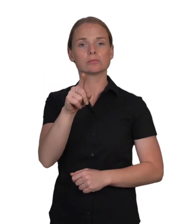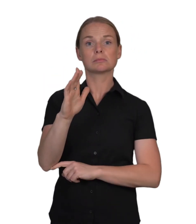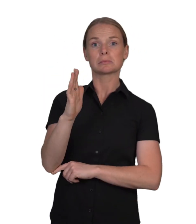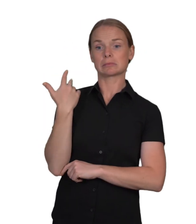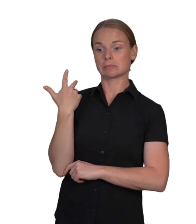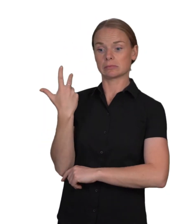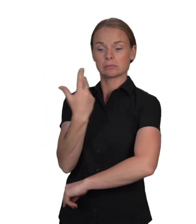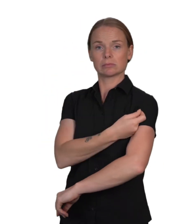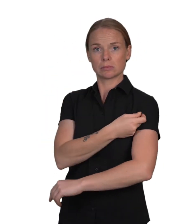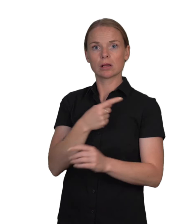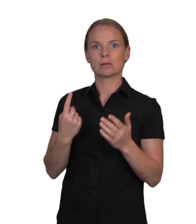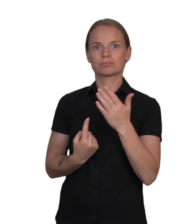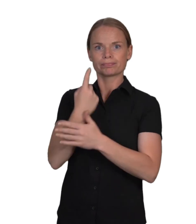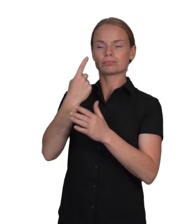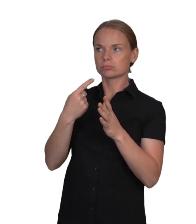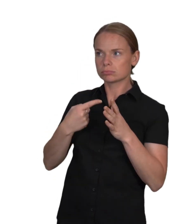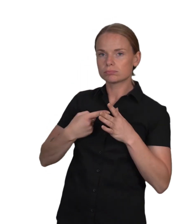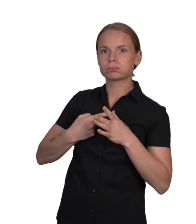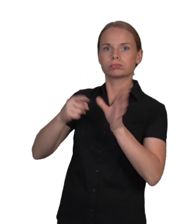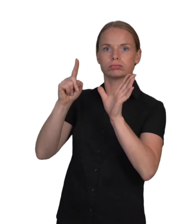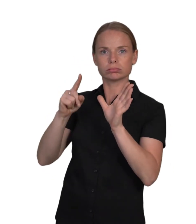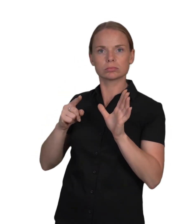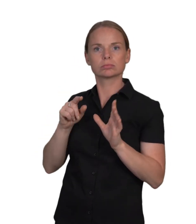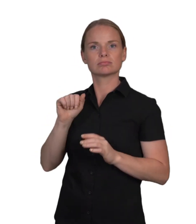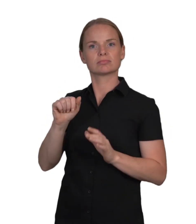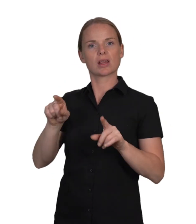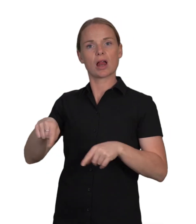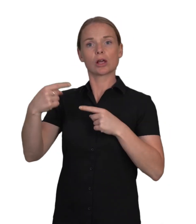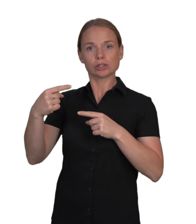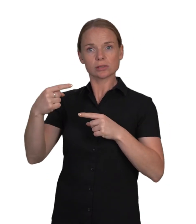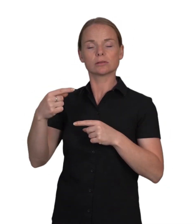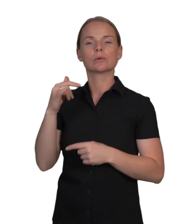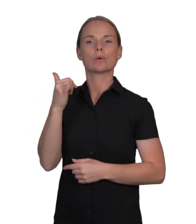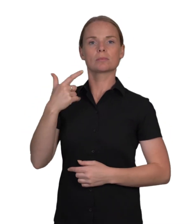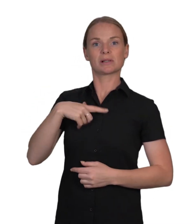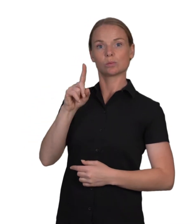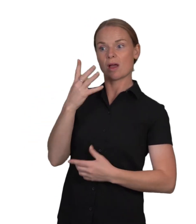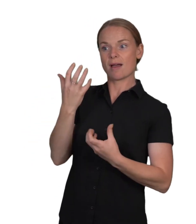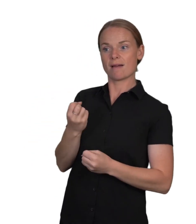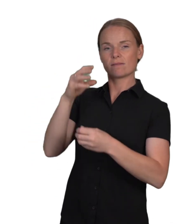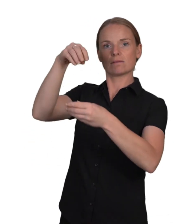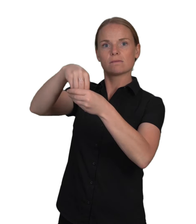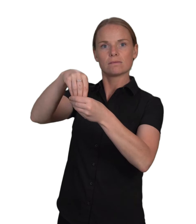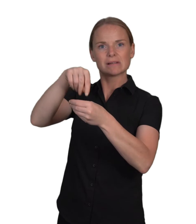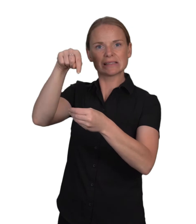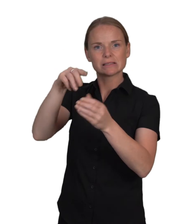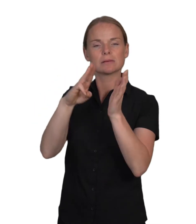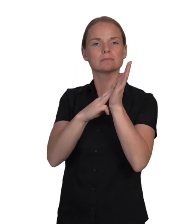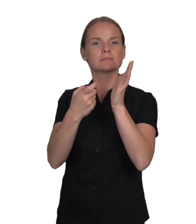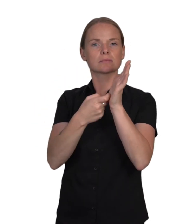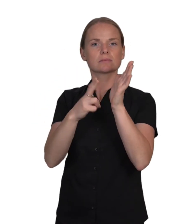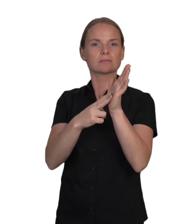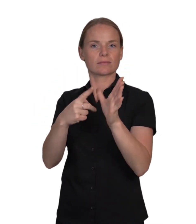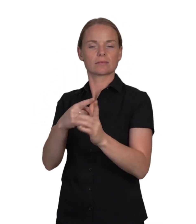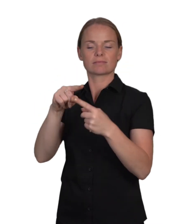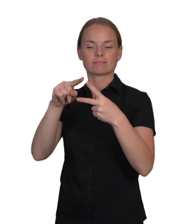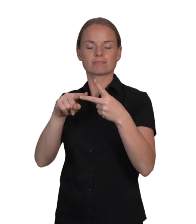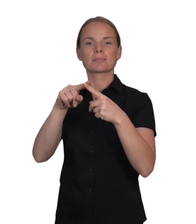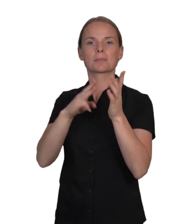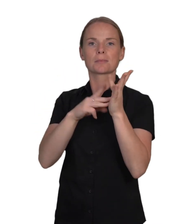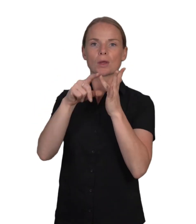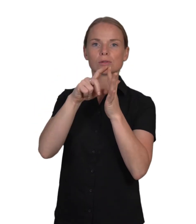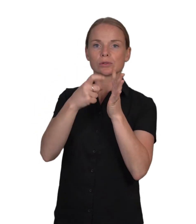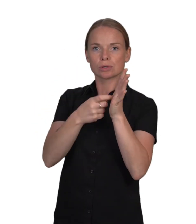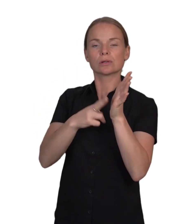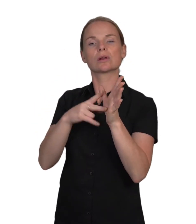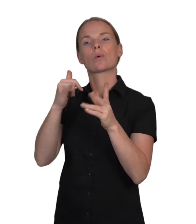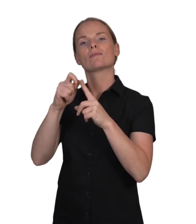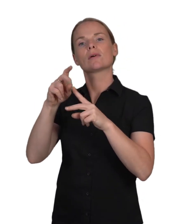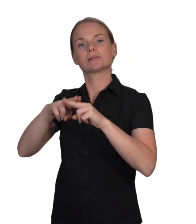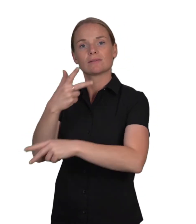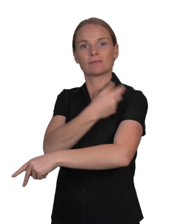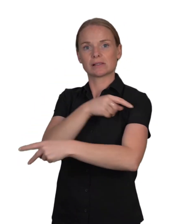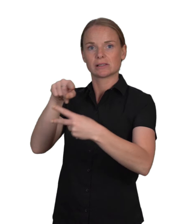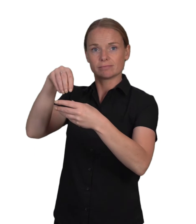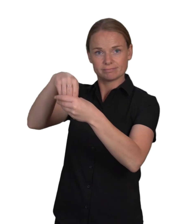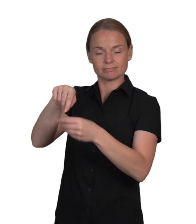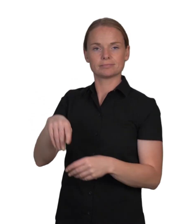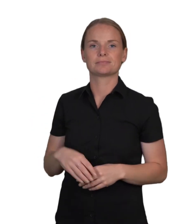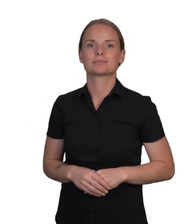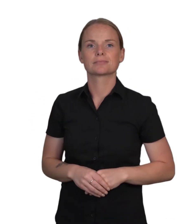an allergic reaction to a previous dose or to an ingredient of an mRNA COVID-19 vaccine (i.e. Pfizer or Moderna)